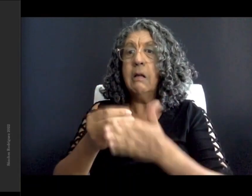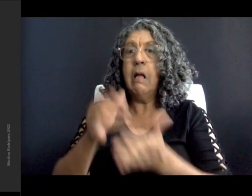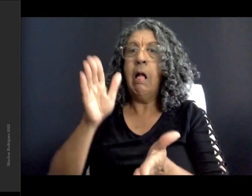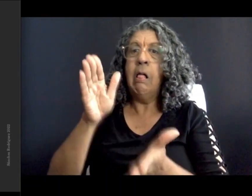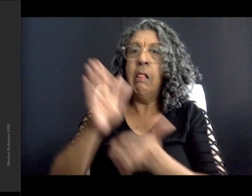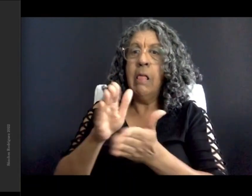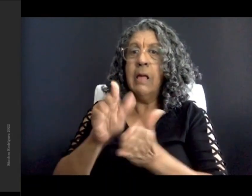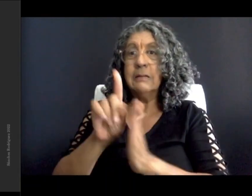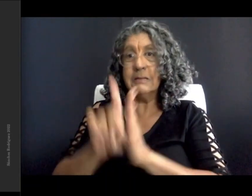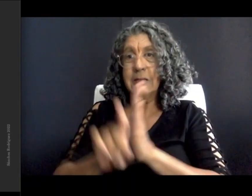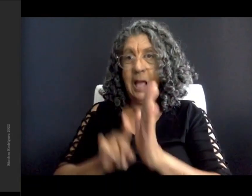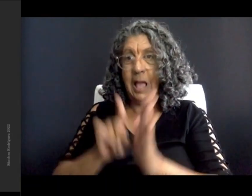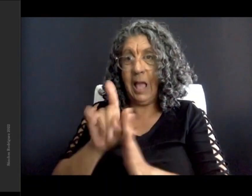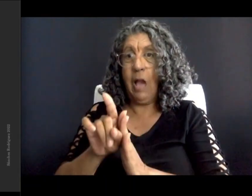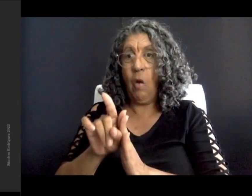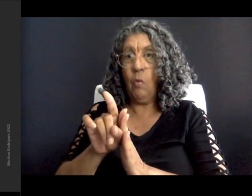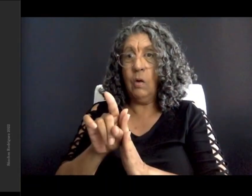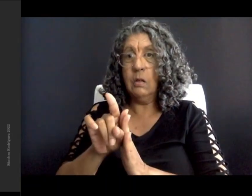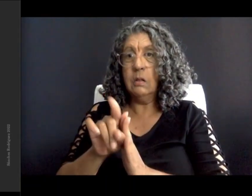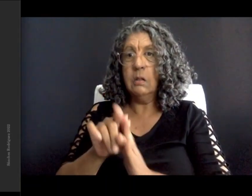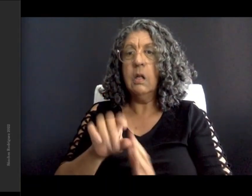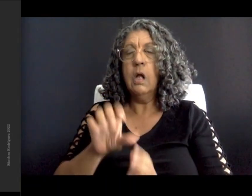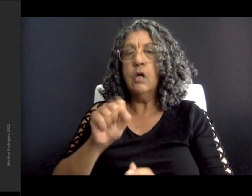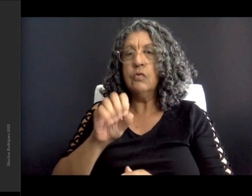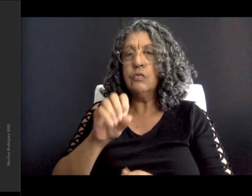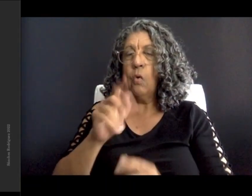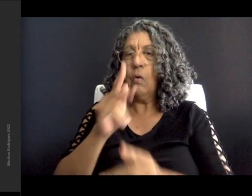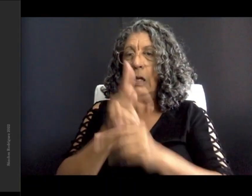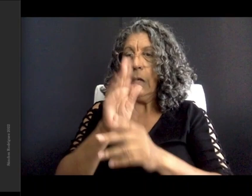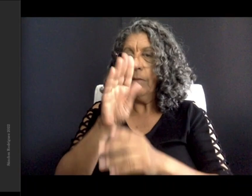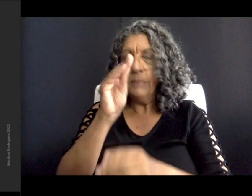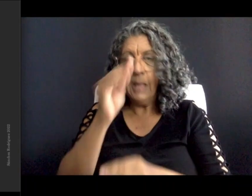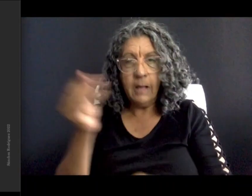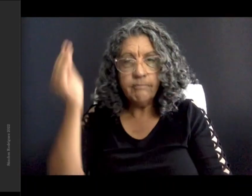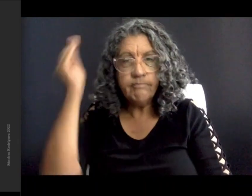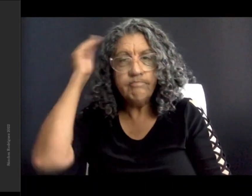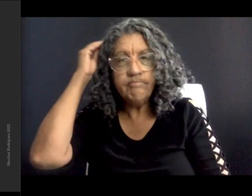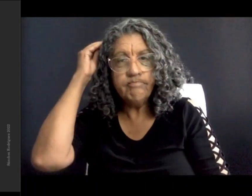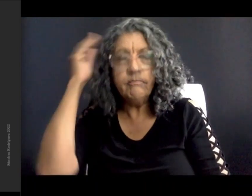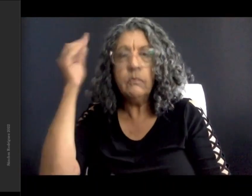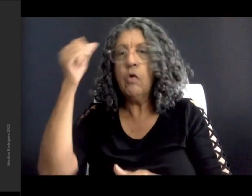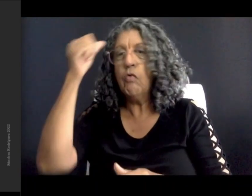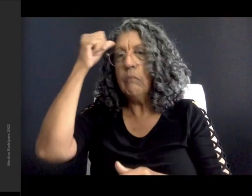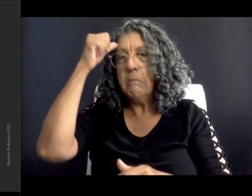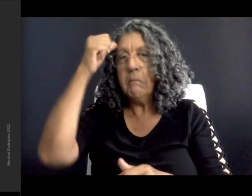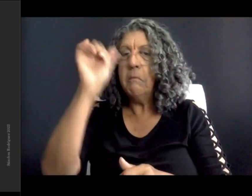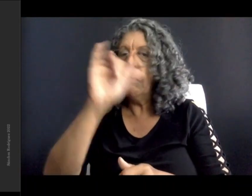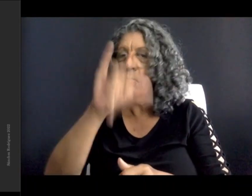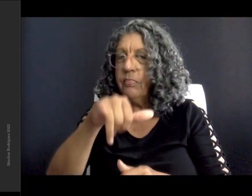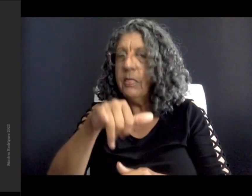Because more money means you'll have to work less hours, so keep that in the back your mind okay.